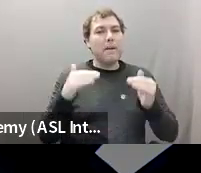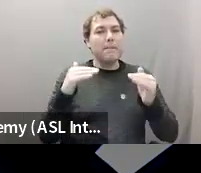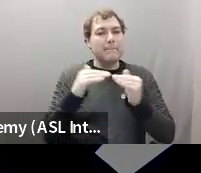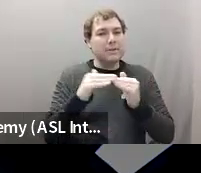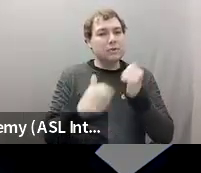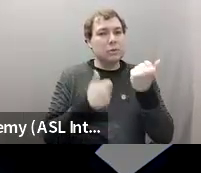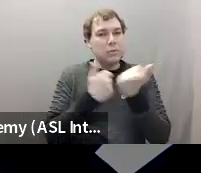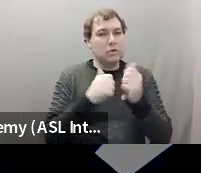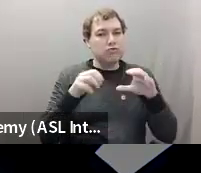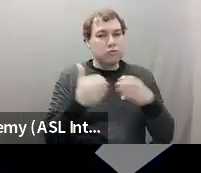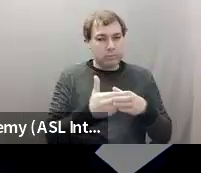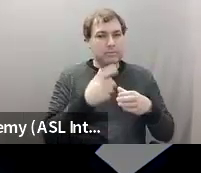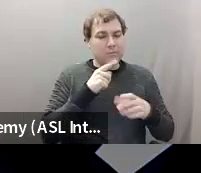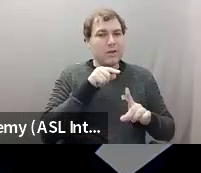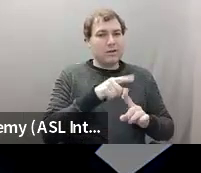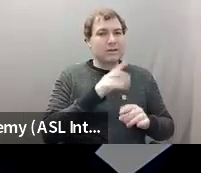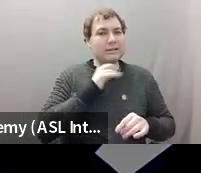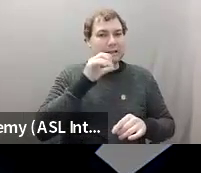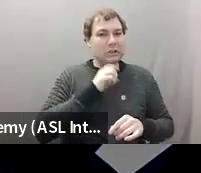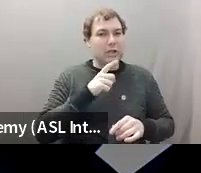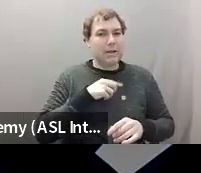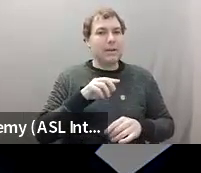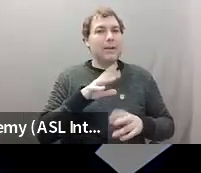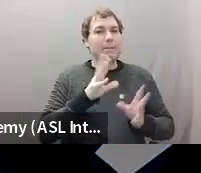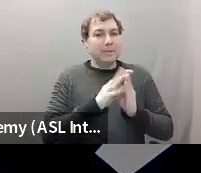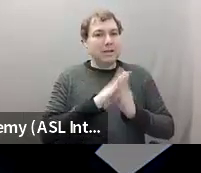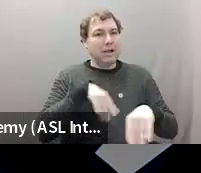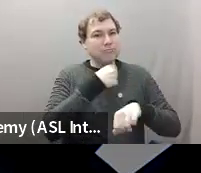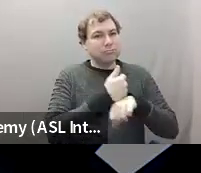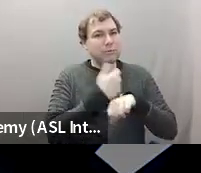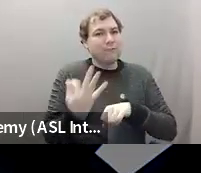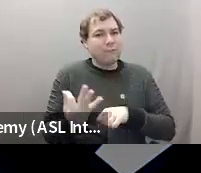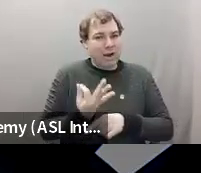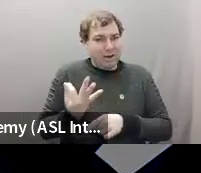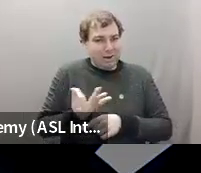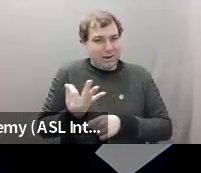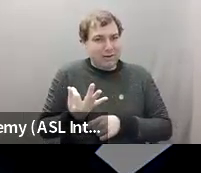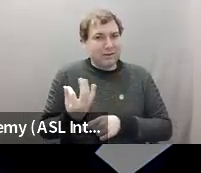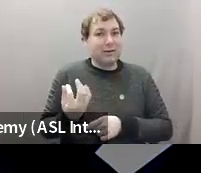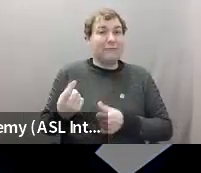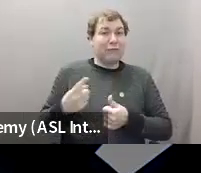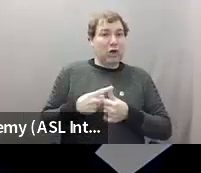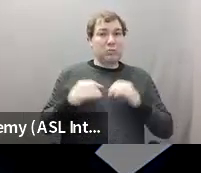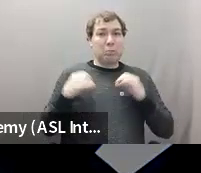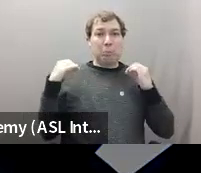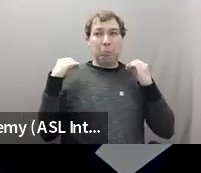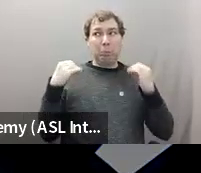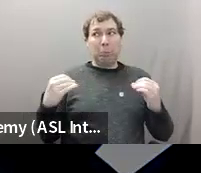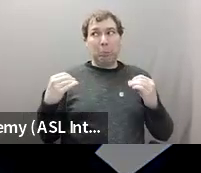Lynnie Downum-Hanzal: Last week I held my meeting on a Friday, and at first I wasn't getting anybody. It was scheduled at one o'clock.